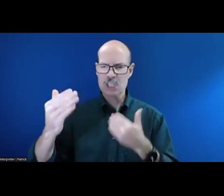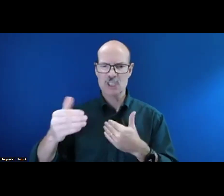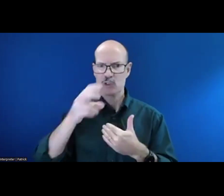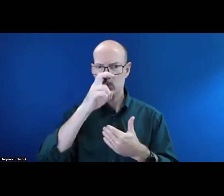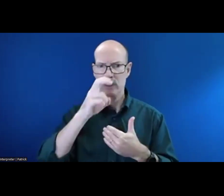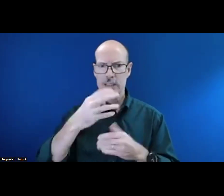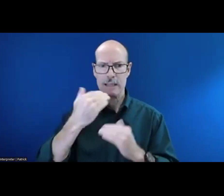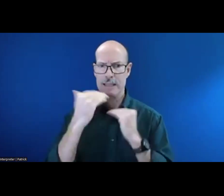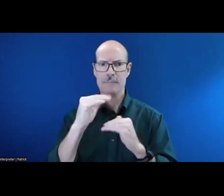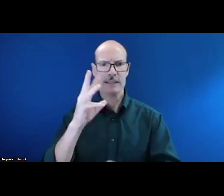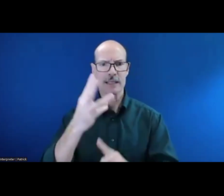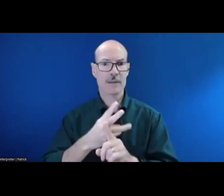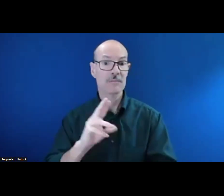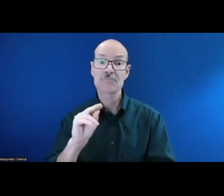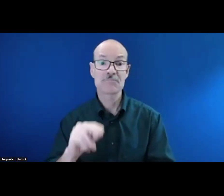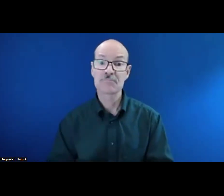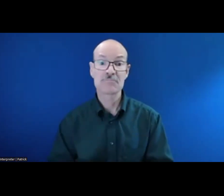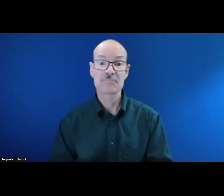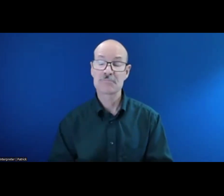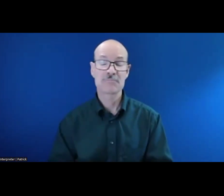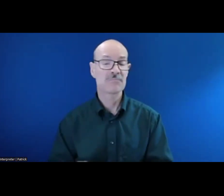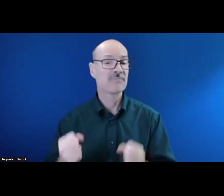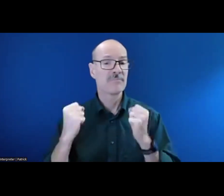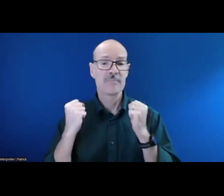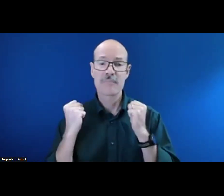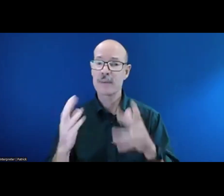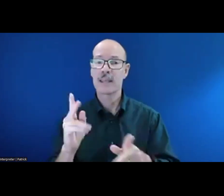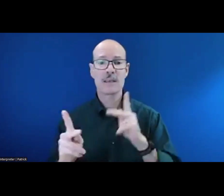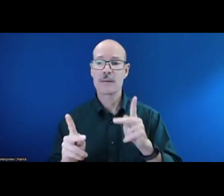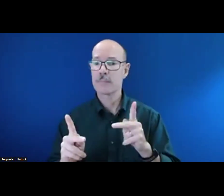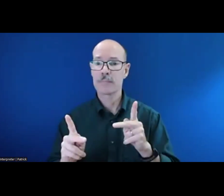There is a lot of wiggle room. After the six months have gone by, and they continue.